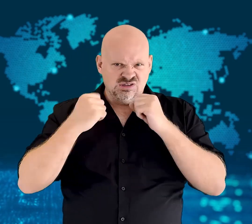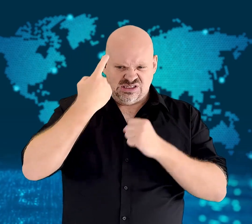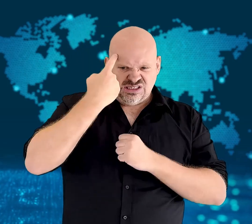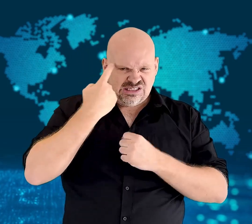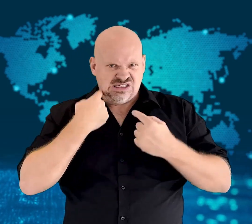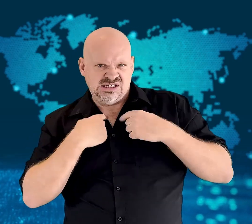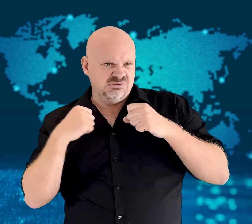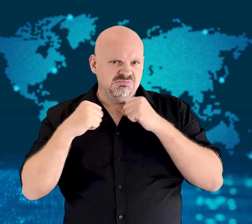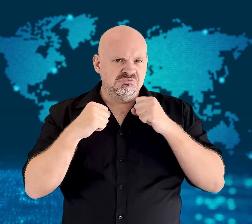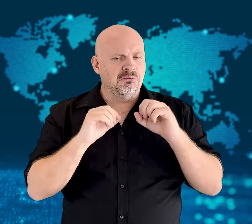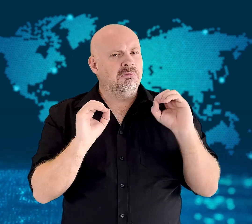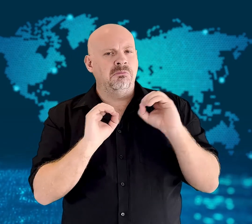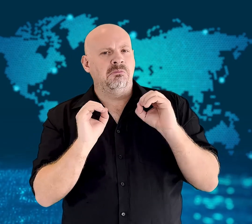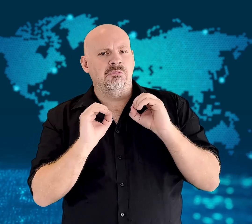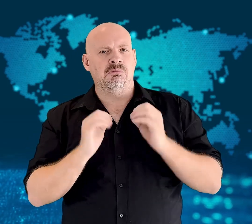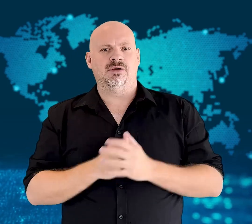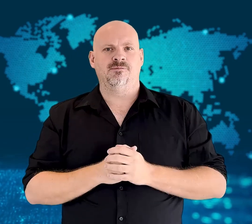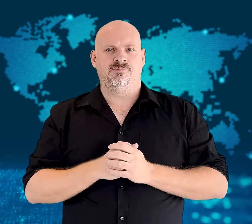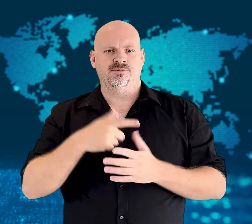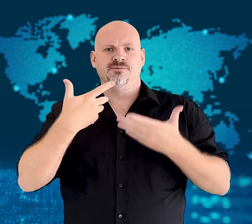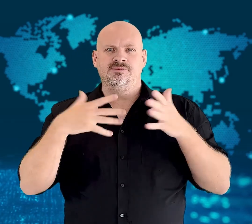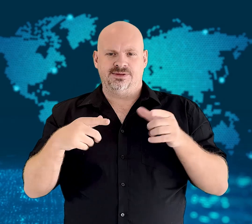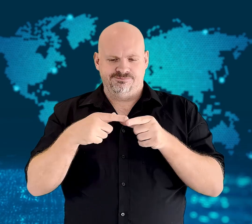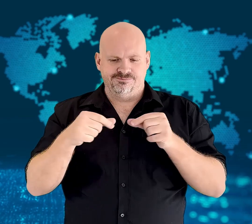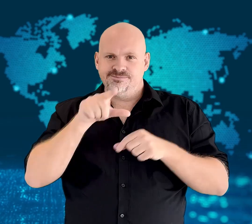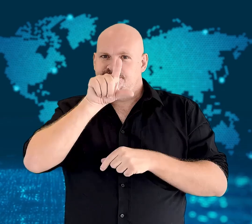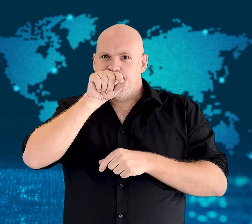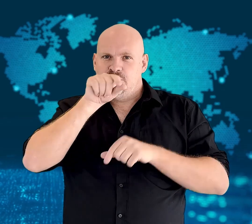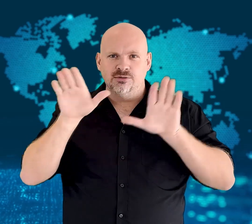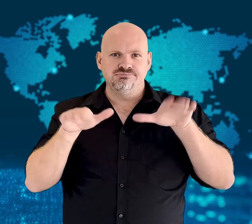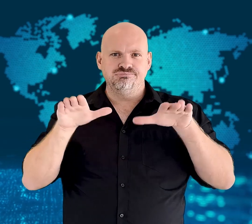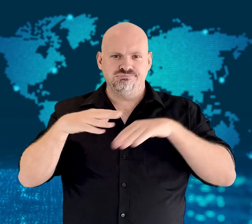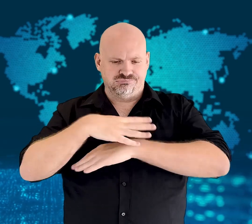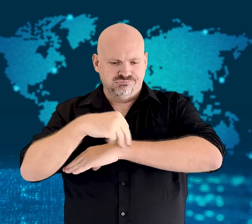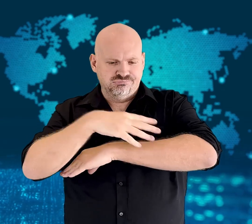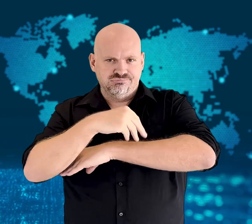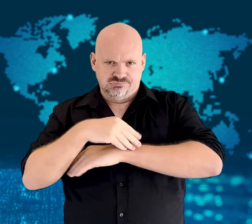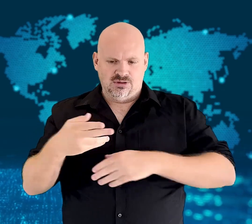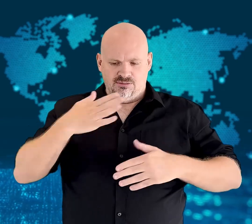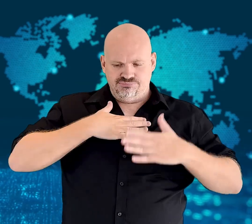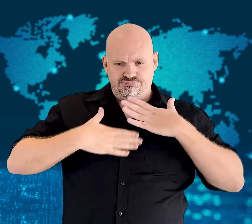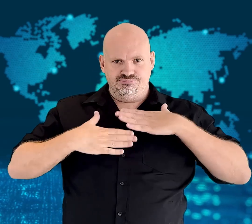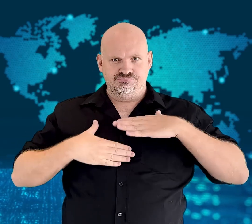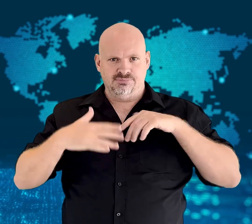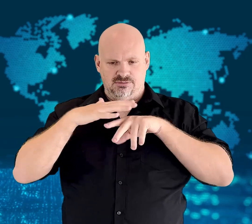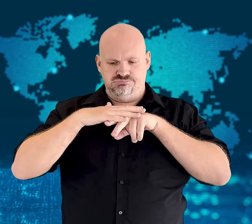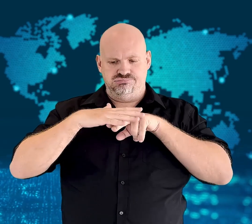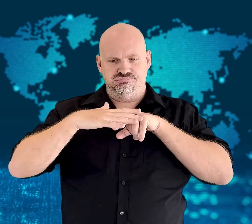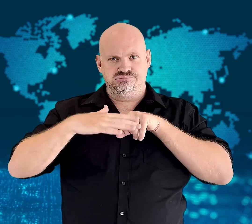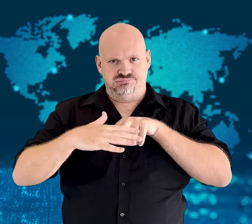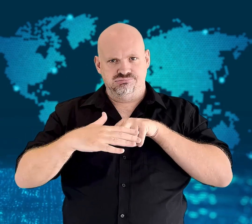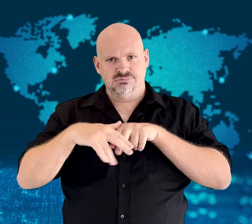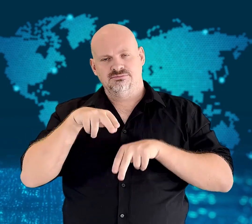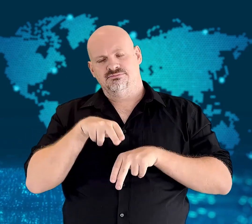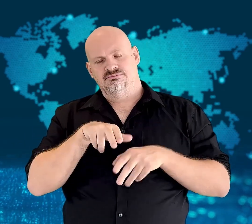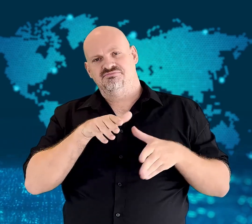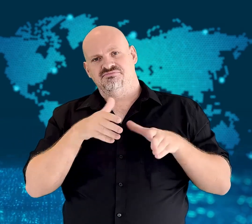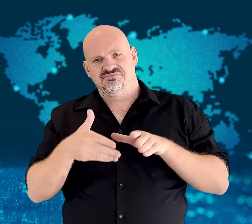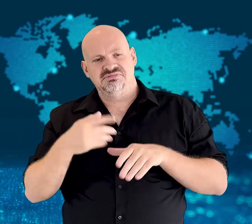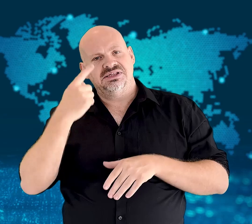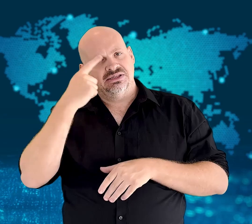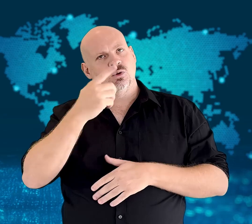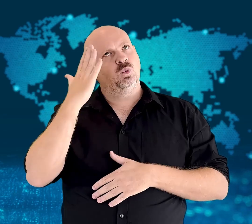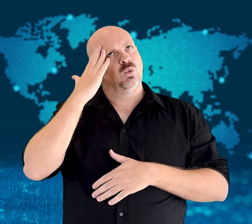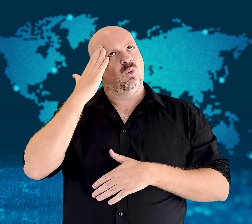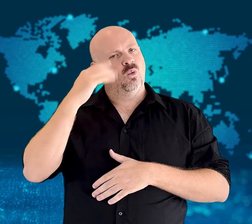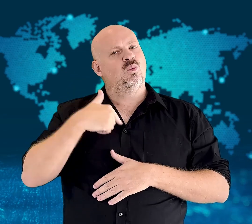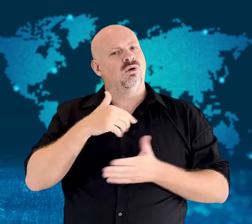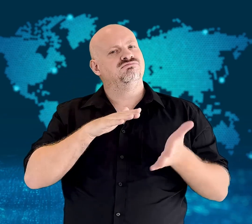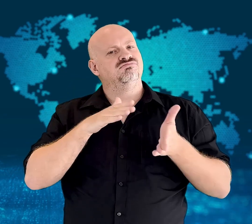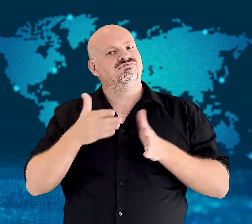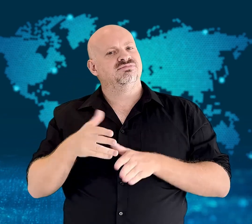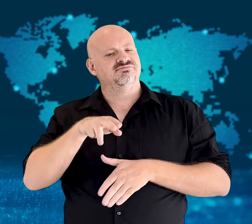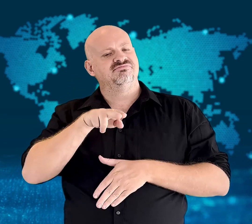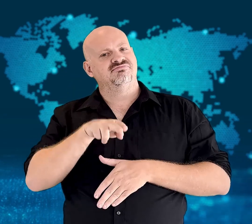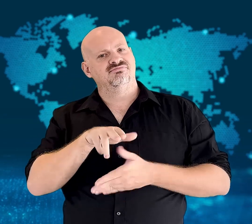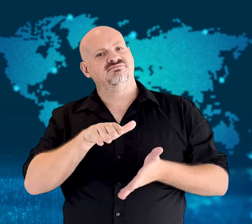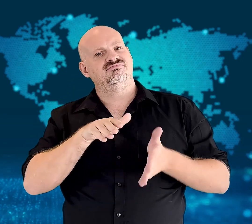It appears that he had covered his body in macaw feathers and was awaiting